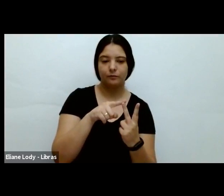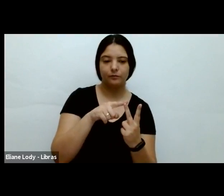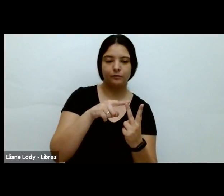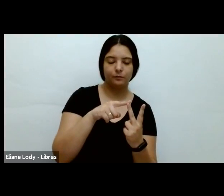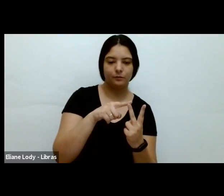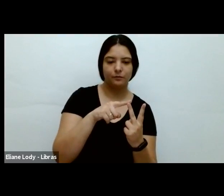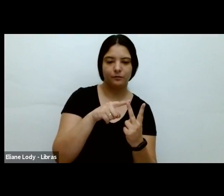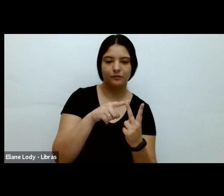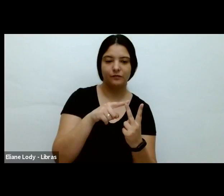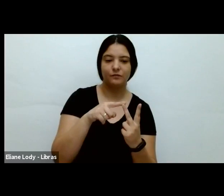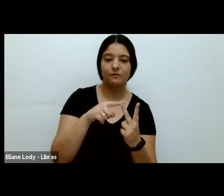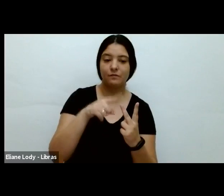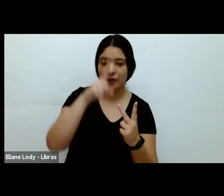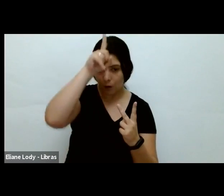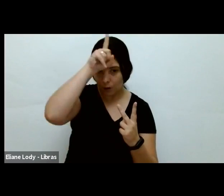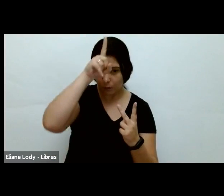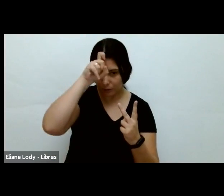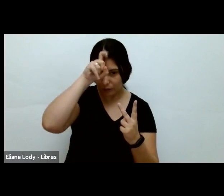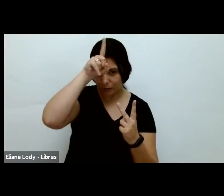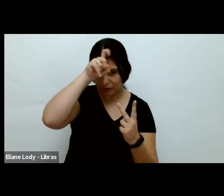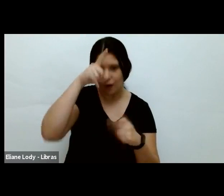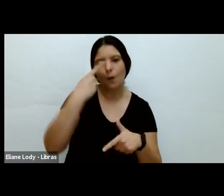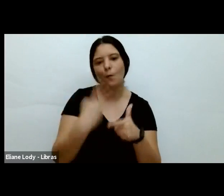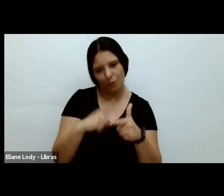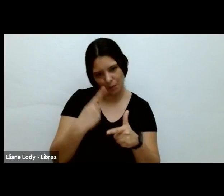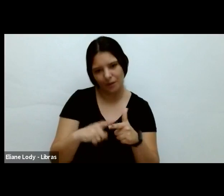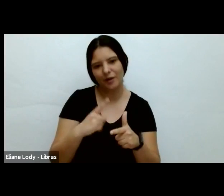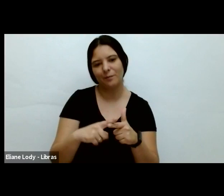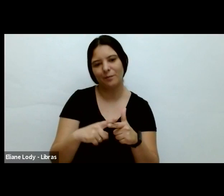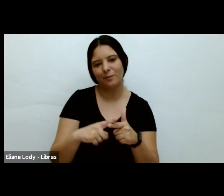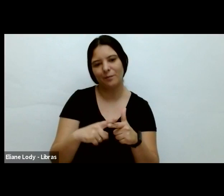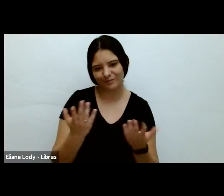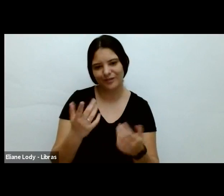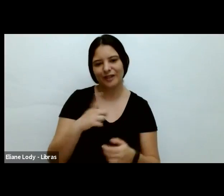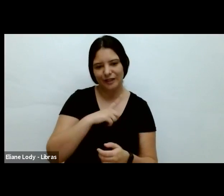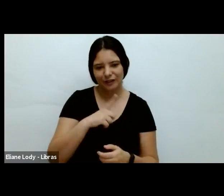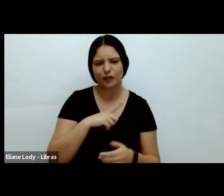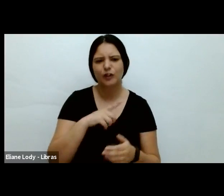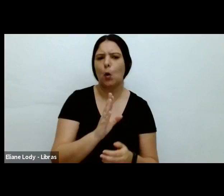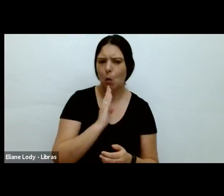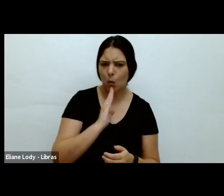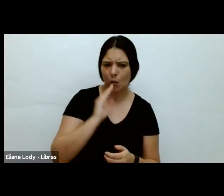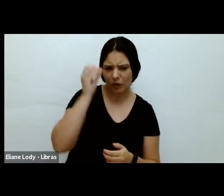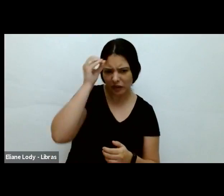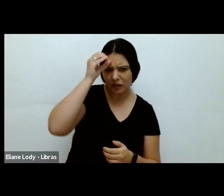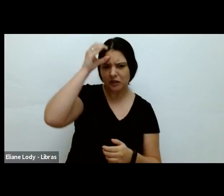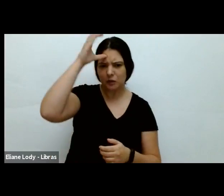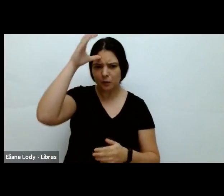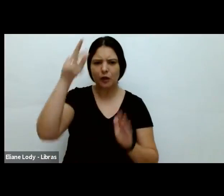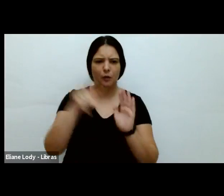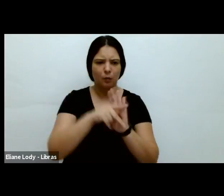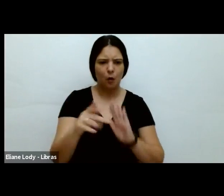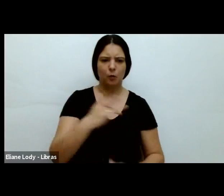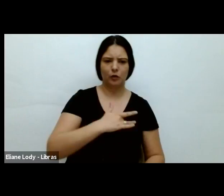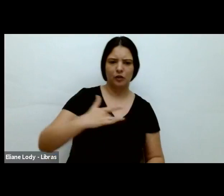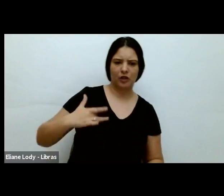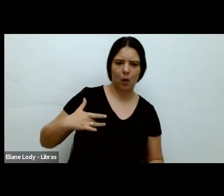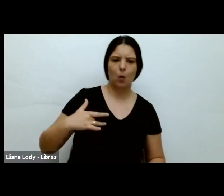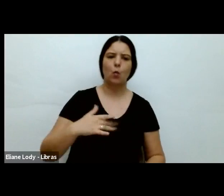the university. hospital, which was hospital, which was specialist then hospital, which was specialist and expert this is studying the medical.